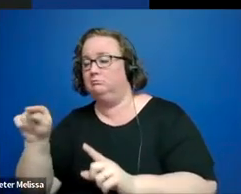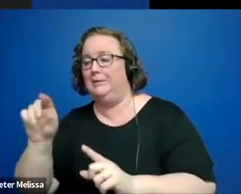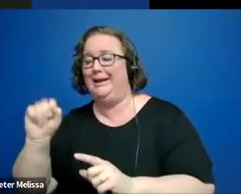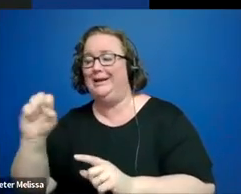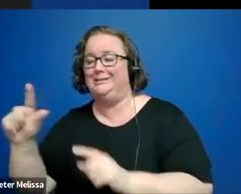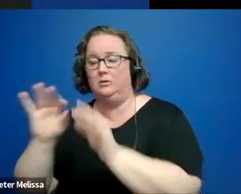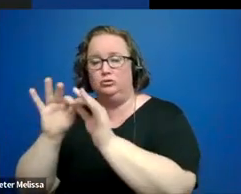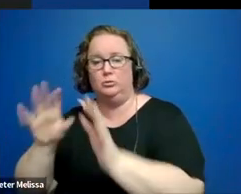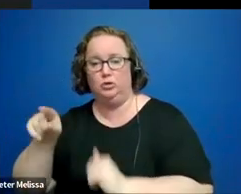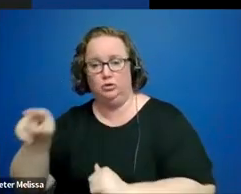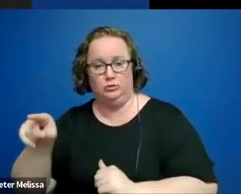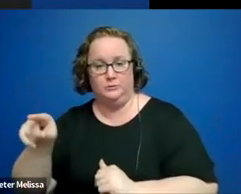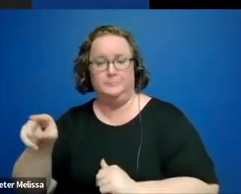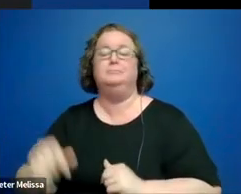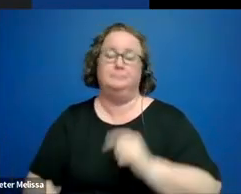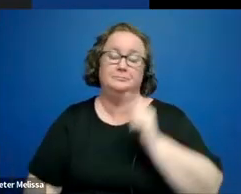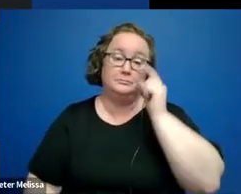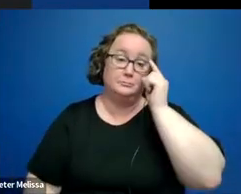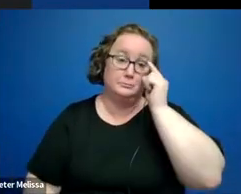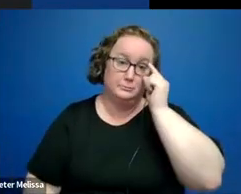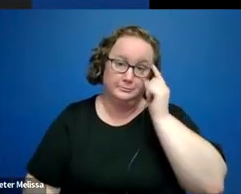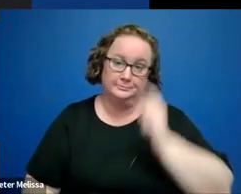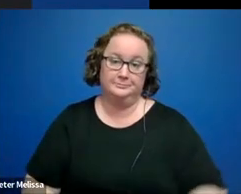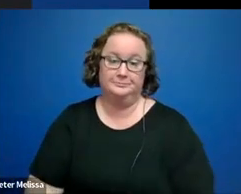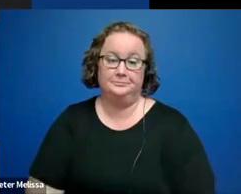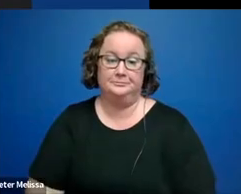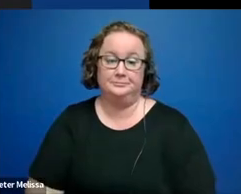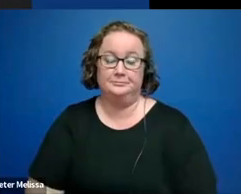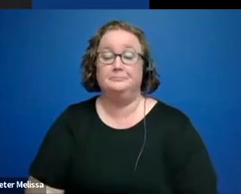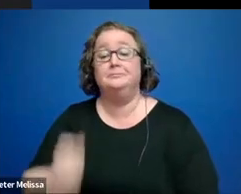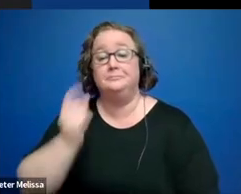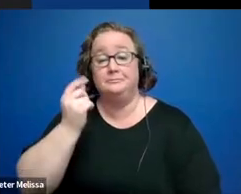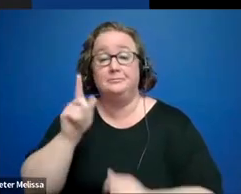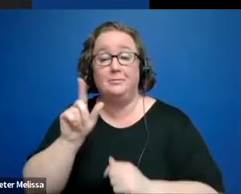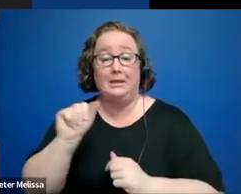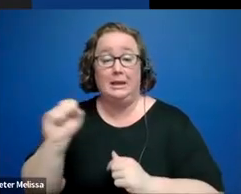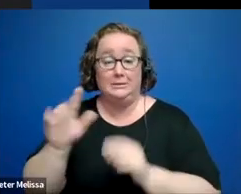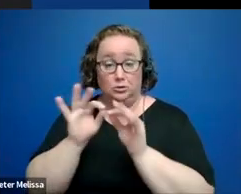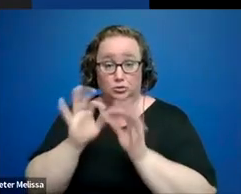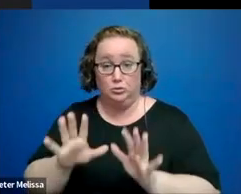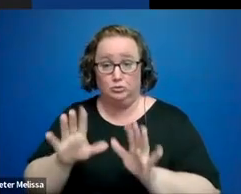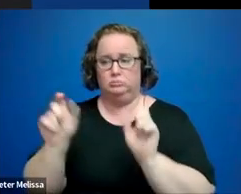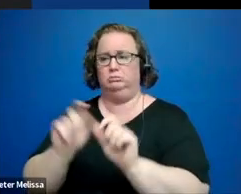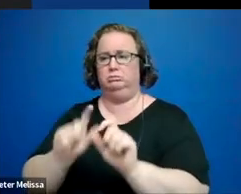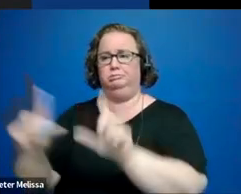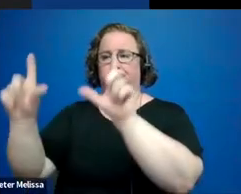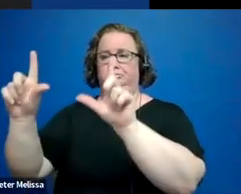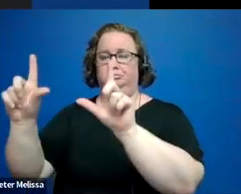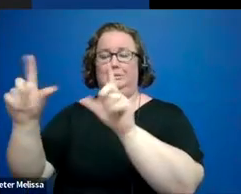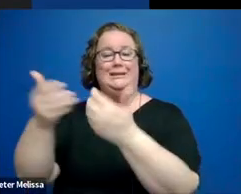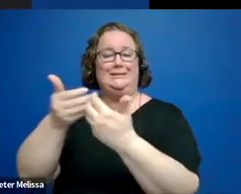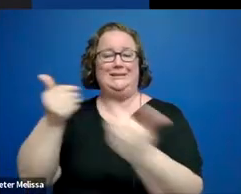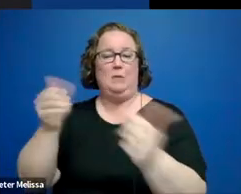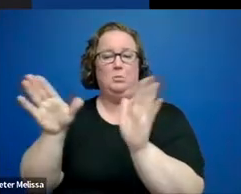click American Sign Language. The ASL interpreters will appear in an independent window that you can move